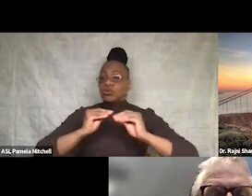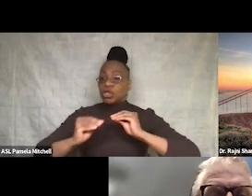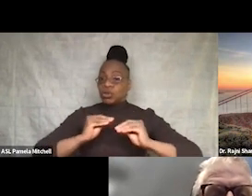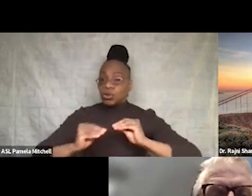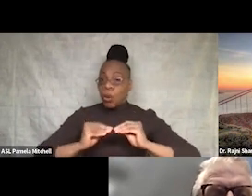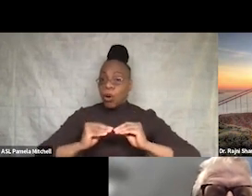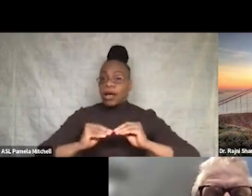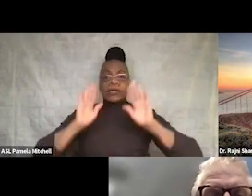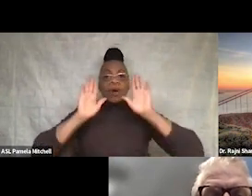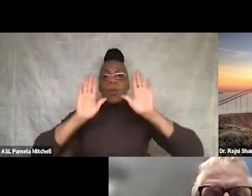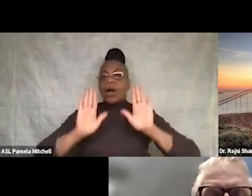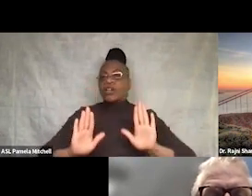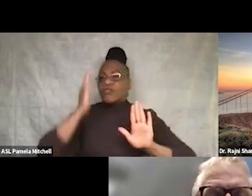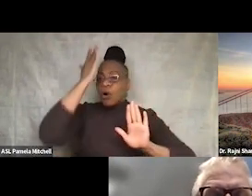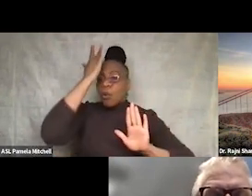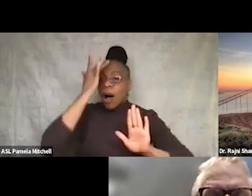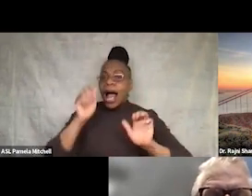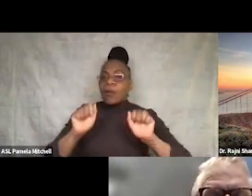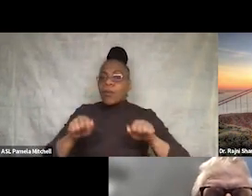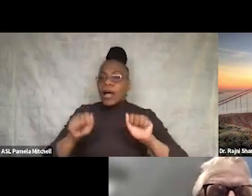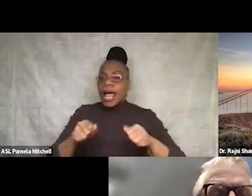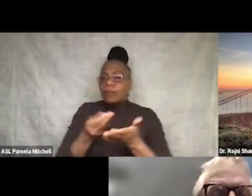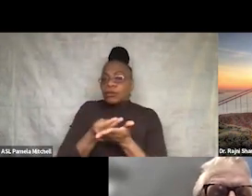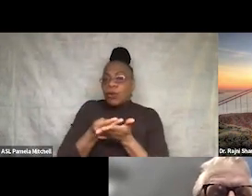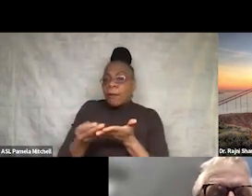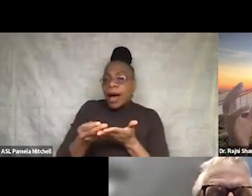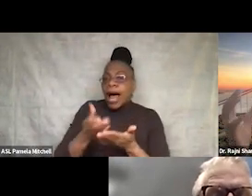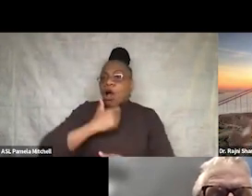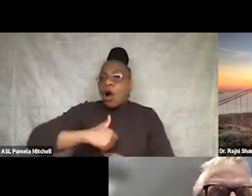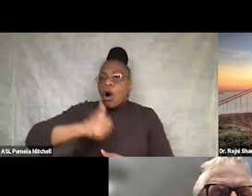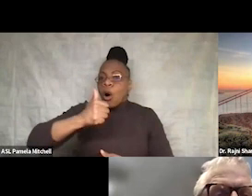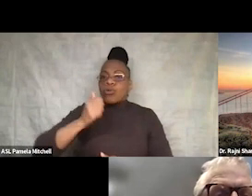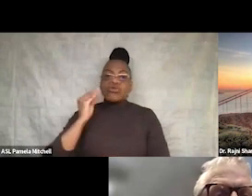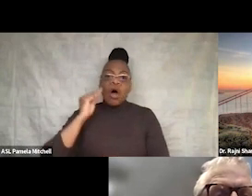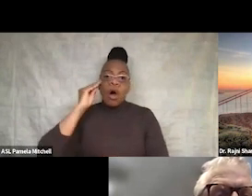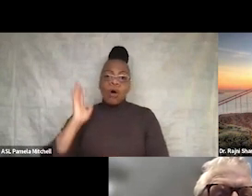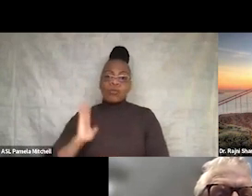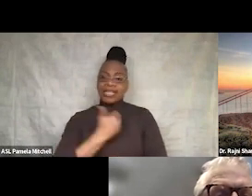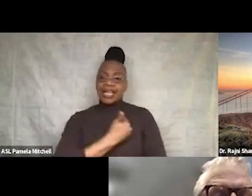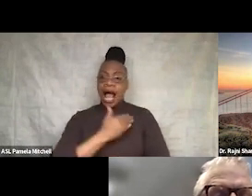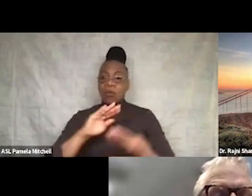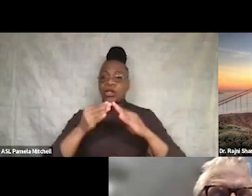to even take older homes in our community and actually do some restoration repurposing